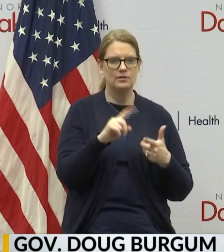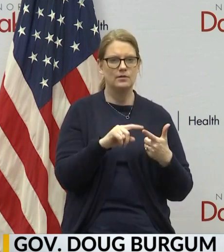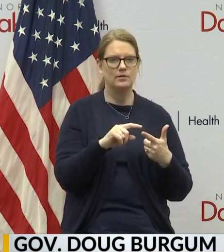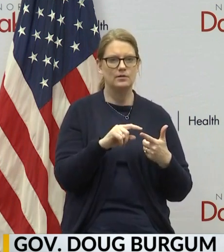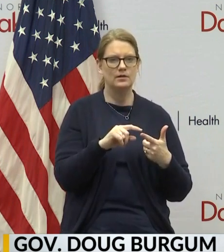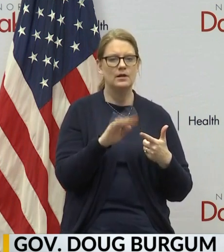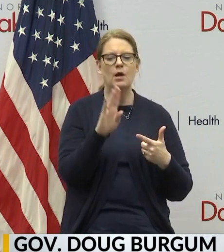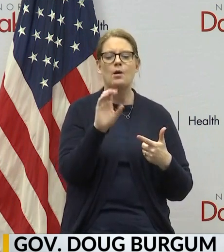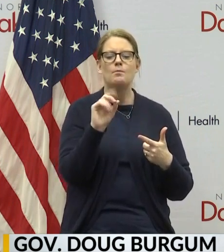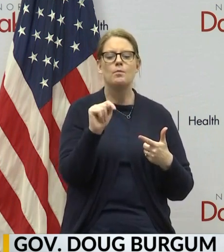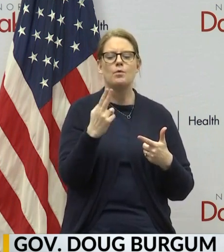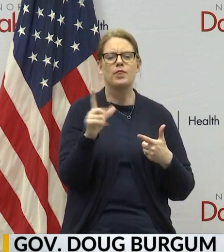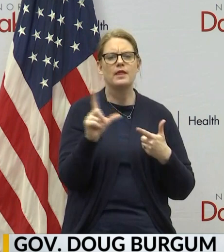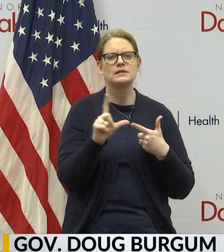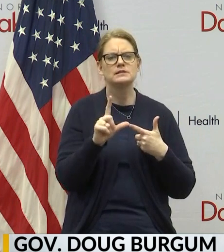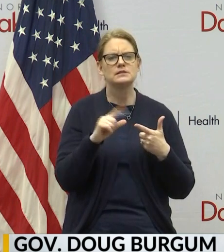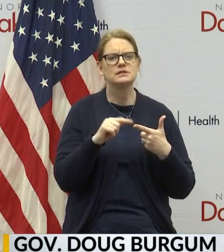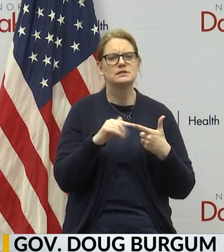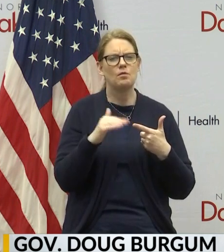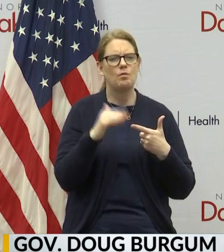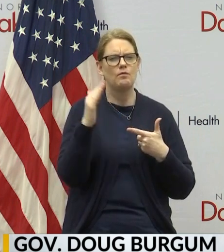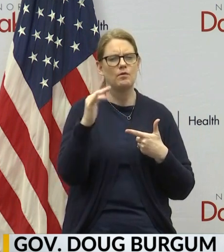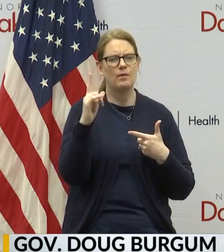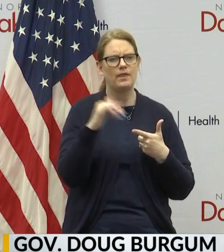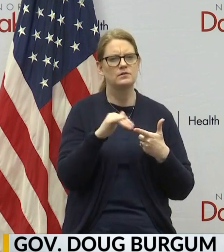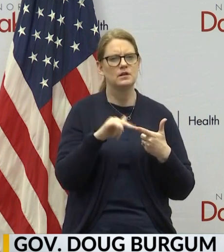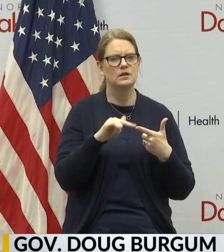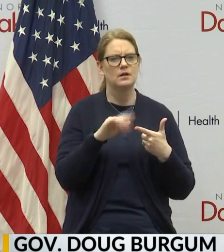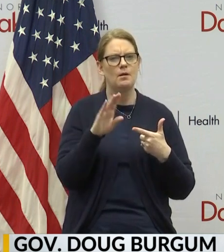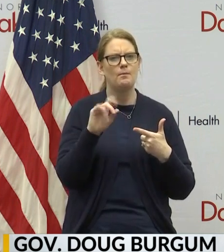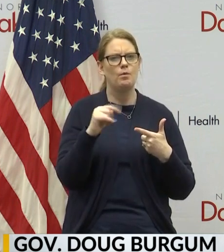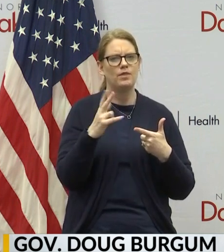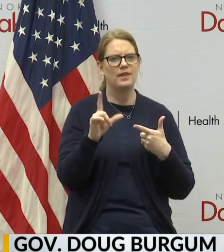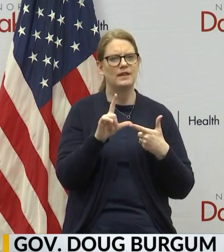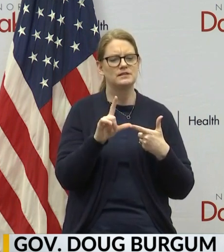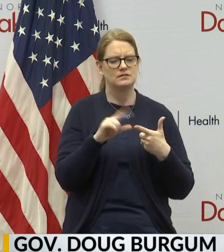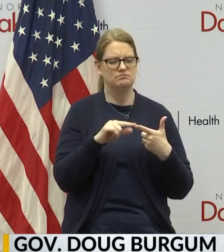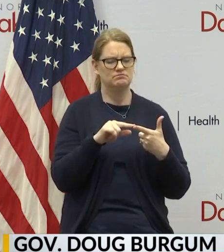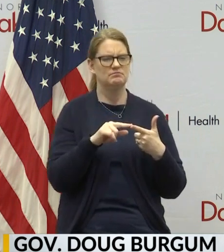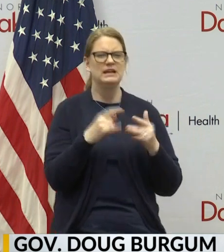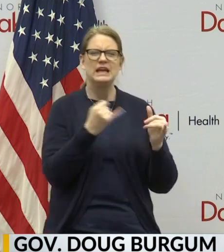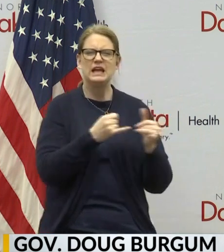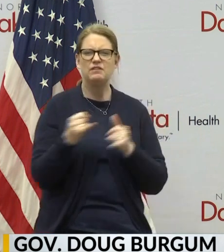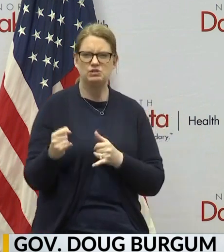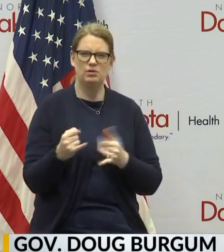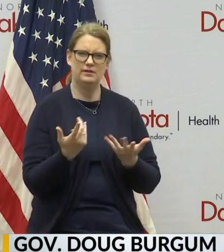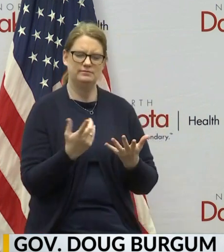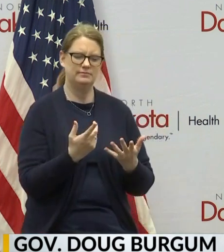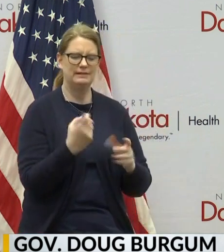SERVICES IN OUR STATE THAT INCLUDES, 939 SALON IN WHAT'S